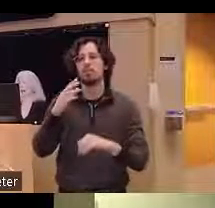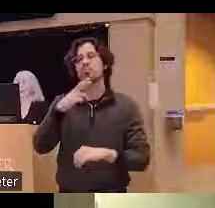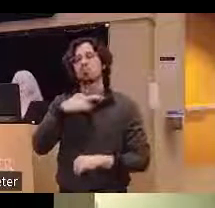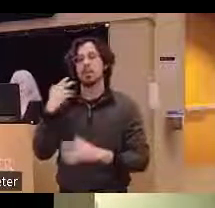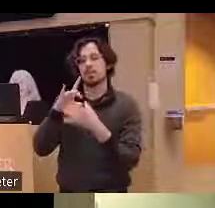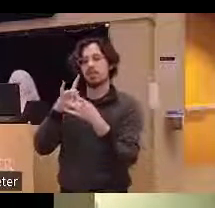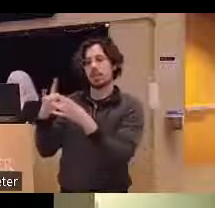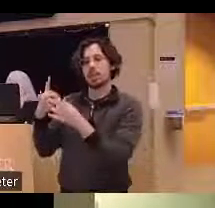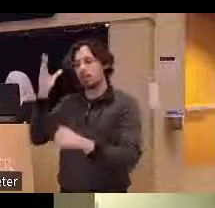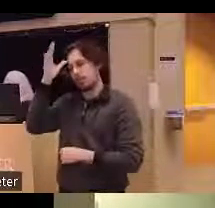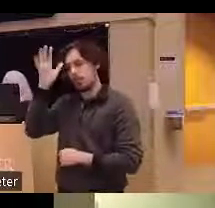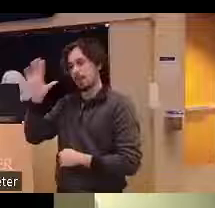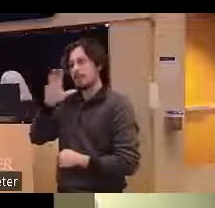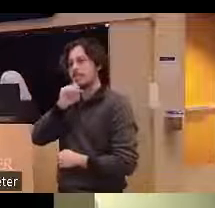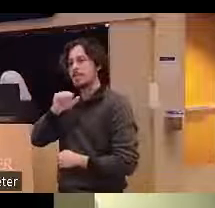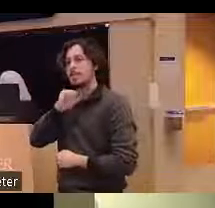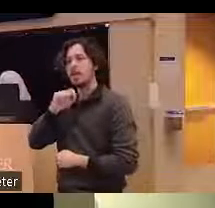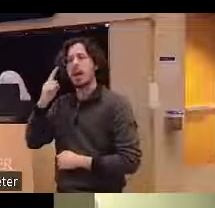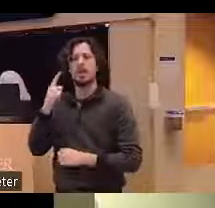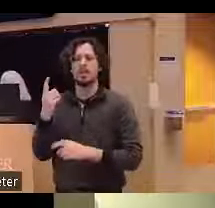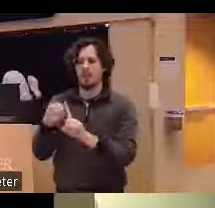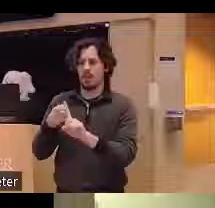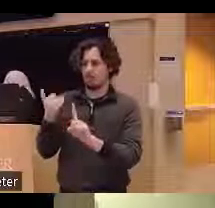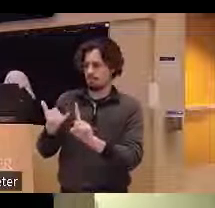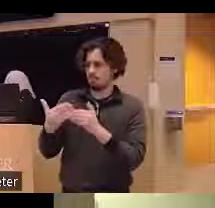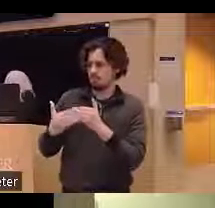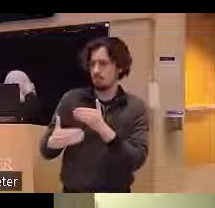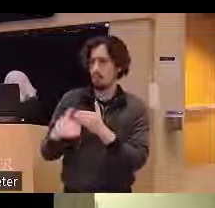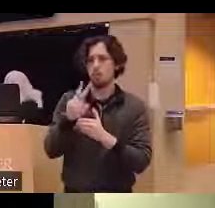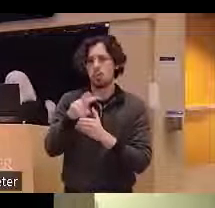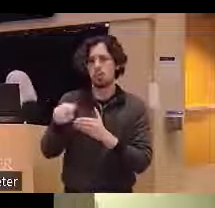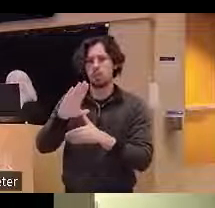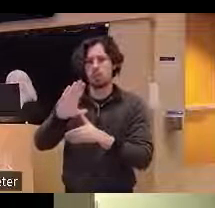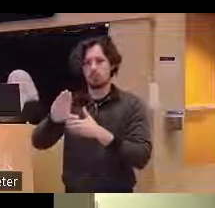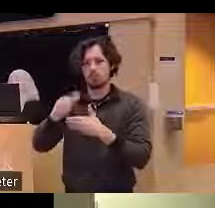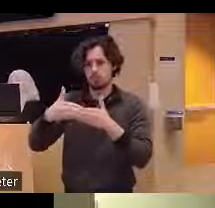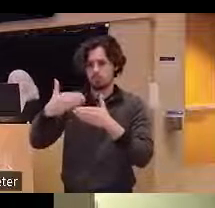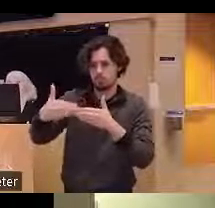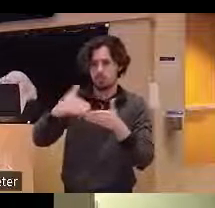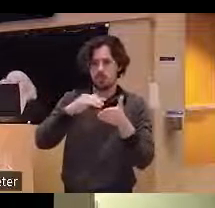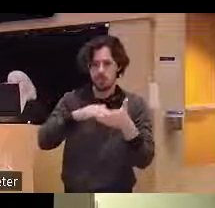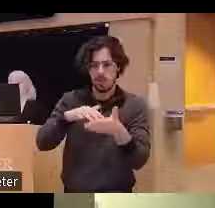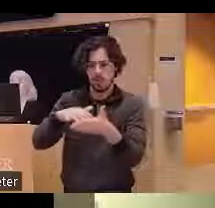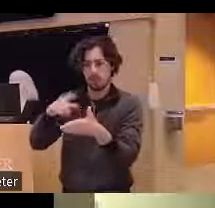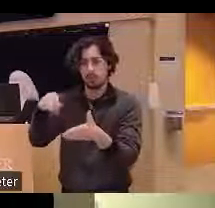think there are 22 subsequent studies all have the exact finding that this one does there's no